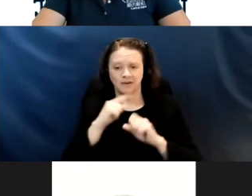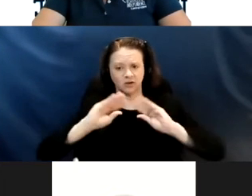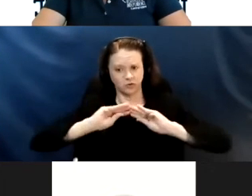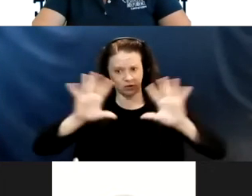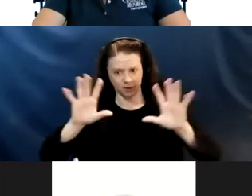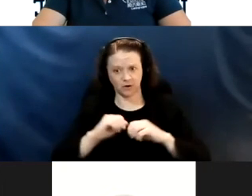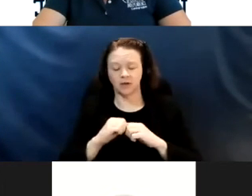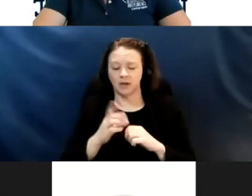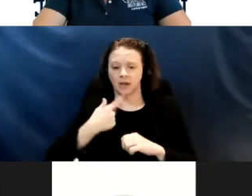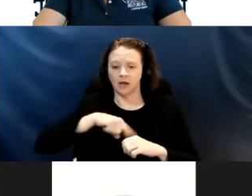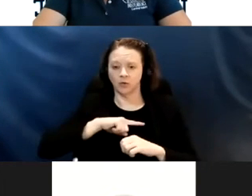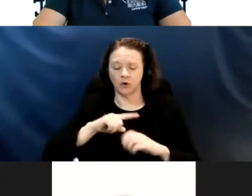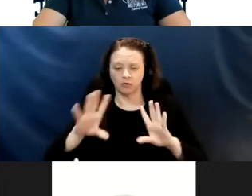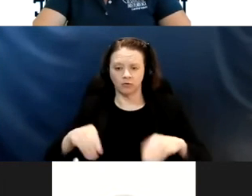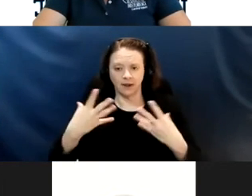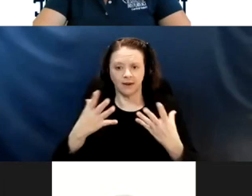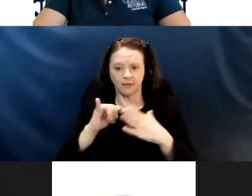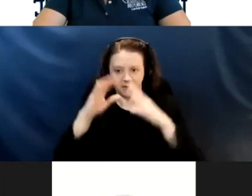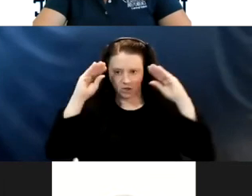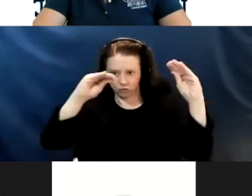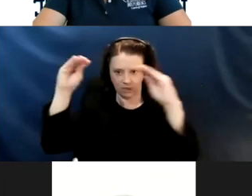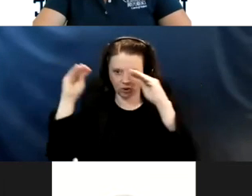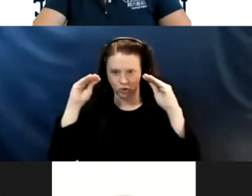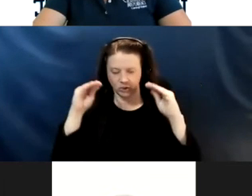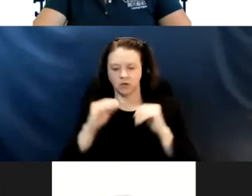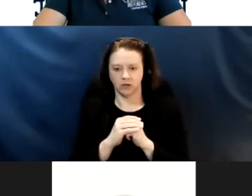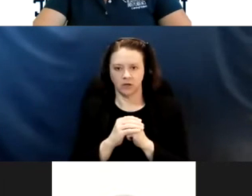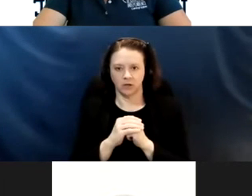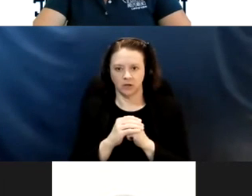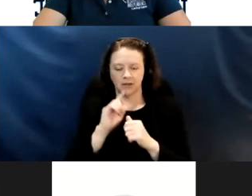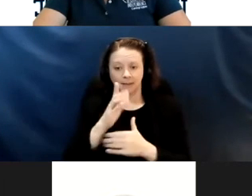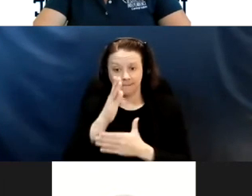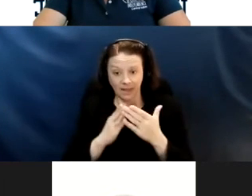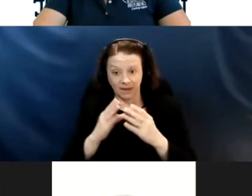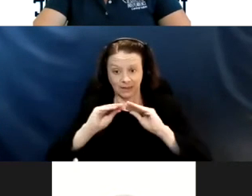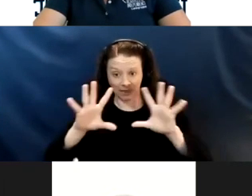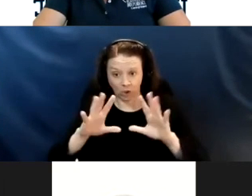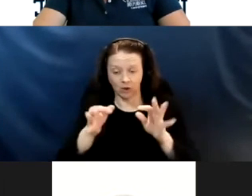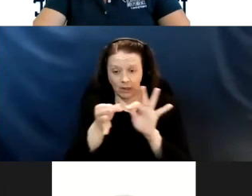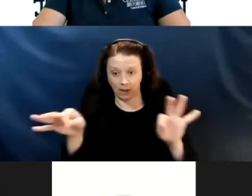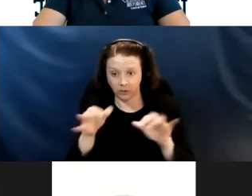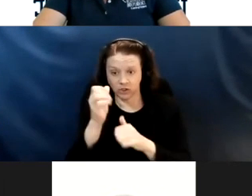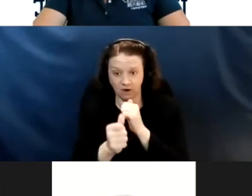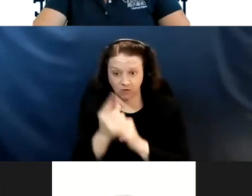and that we are providing that education piece in plain language that everyone can really understand,